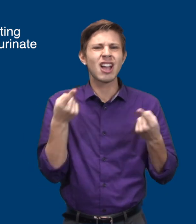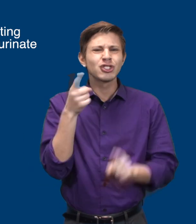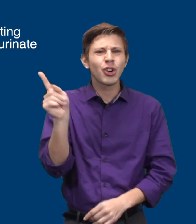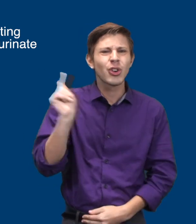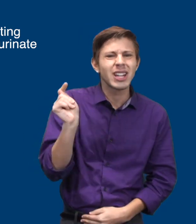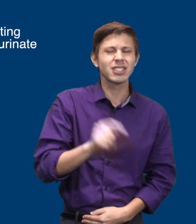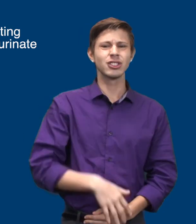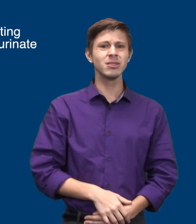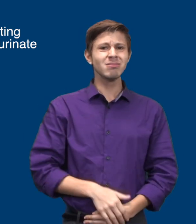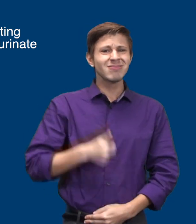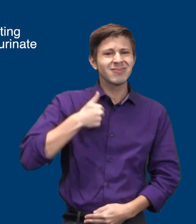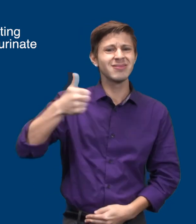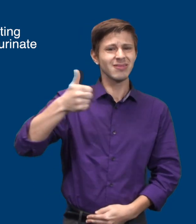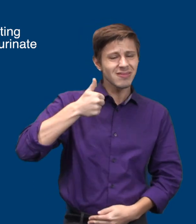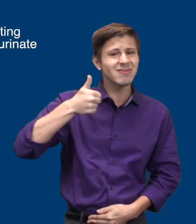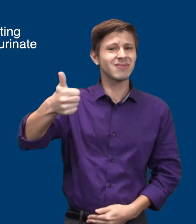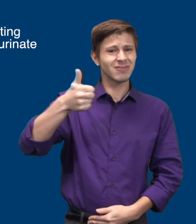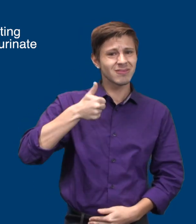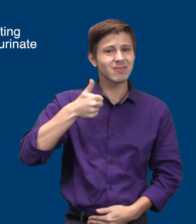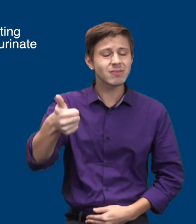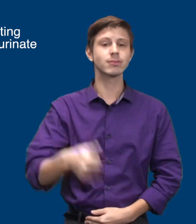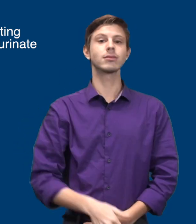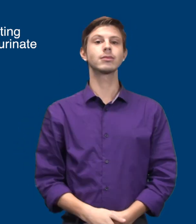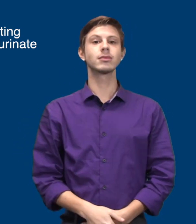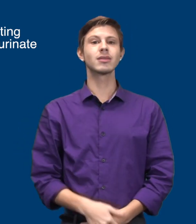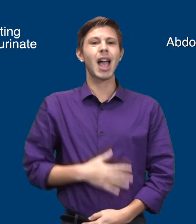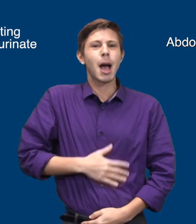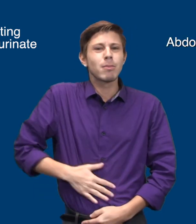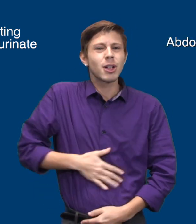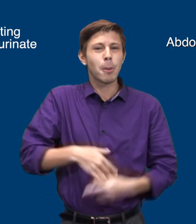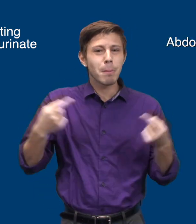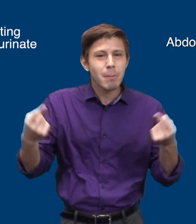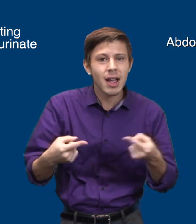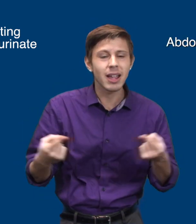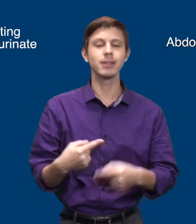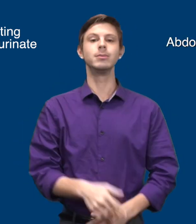pain while going to the bathroom, going to the bathroom often, stomach pain,